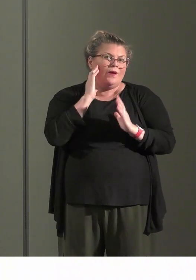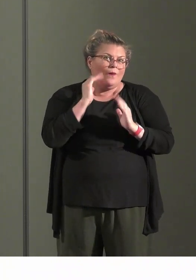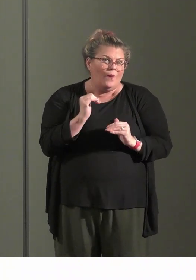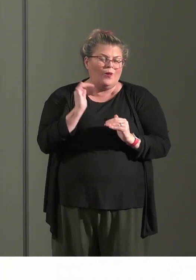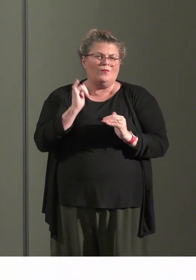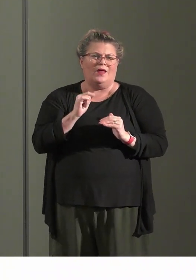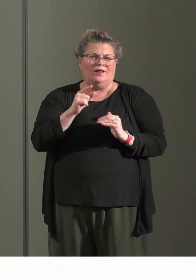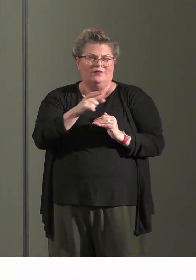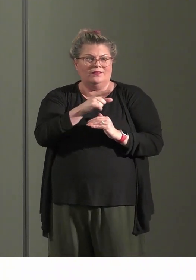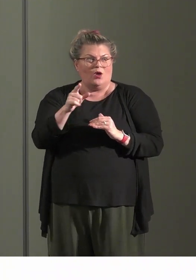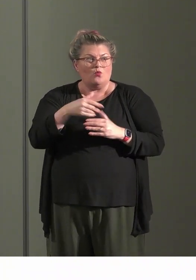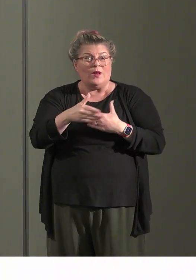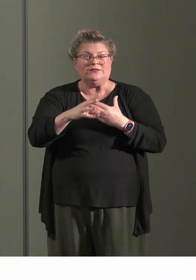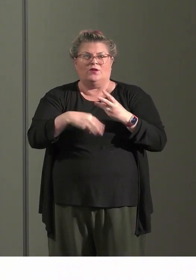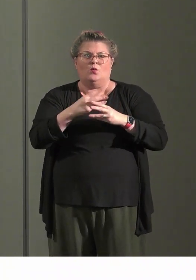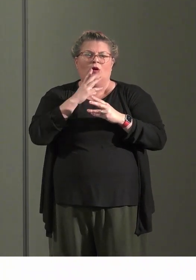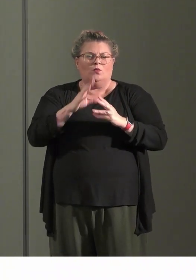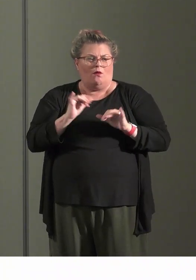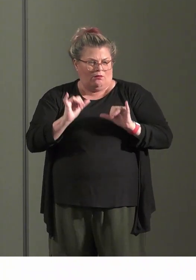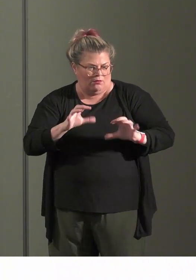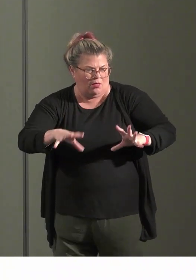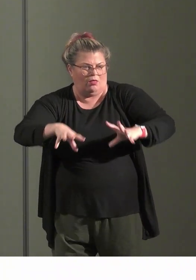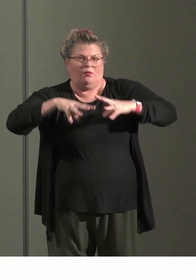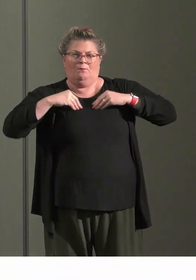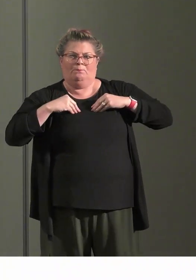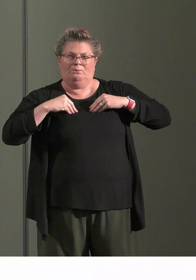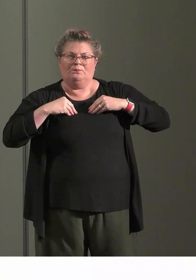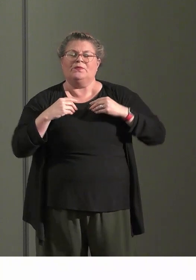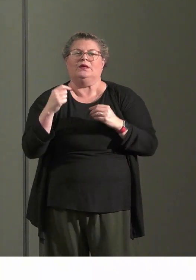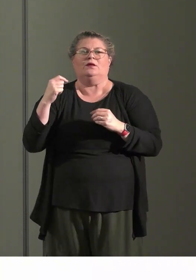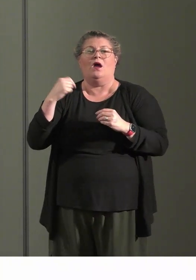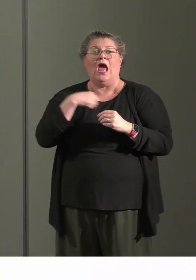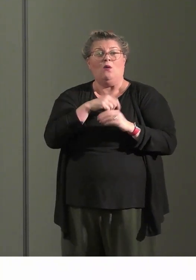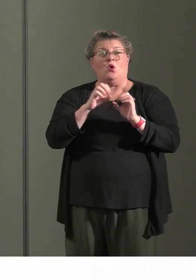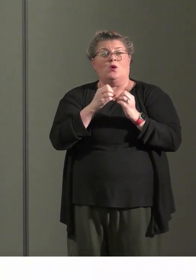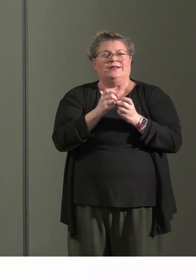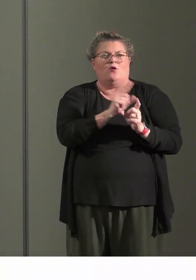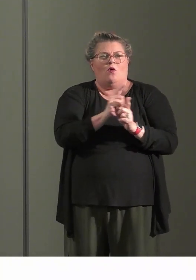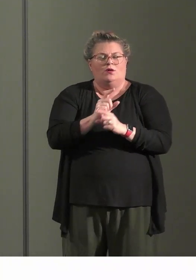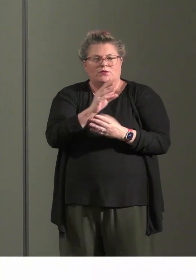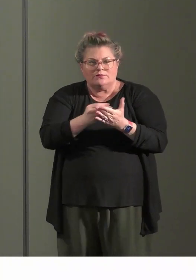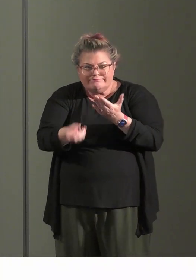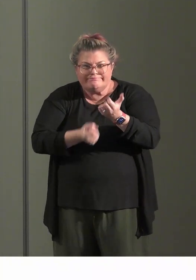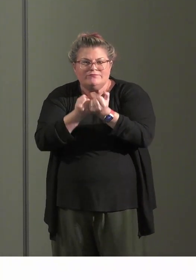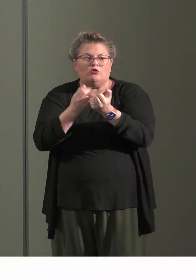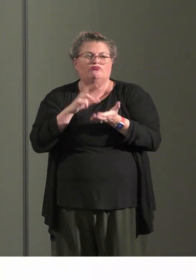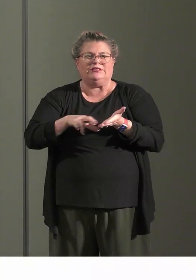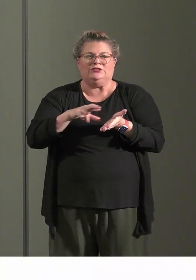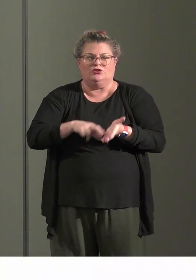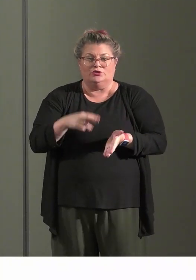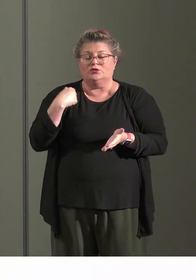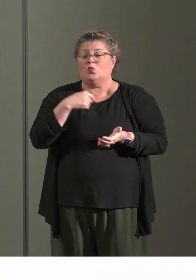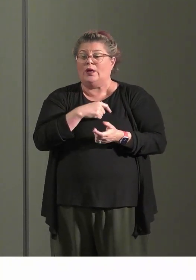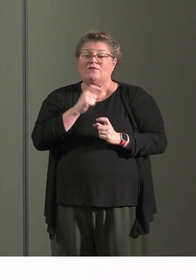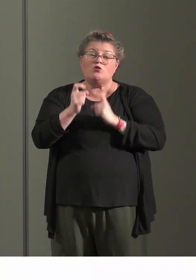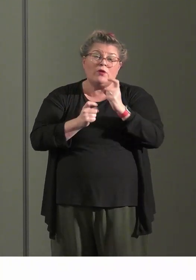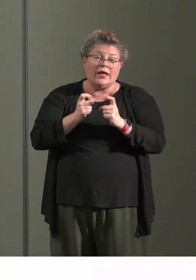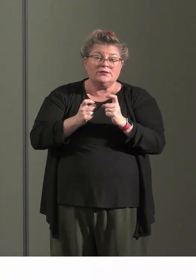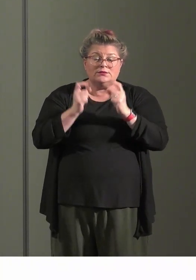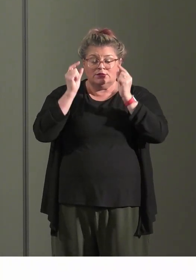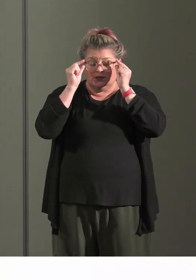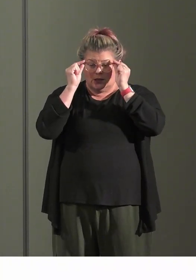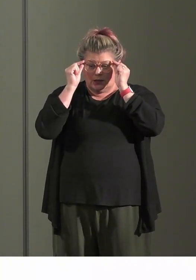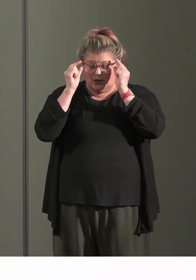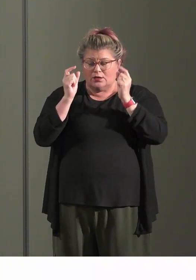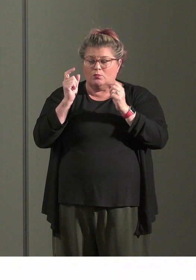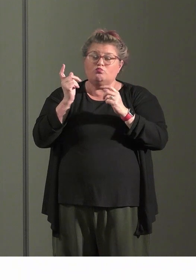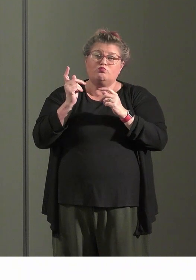up in the rest of the world we fund research. We have a grants contribution program. We give money